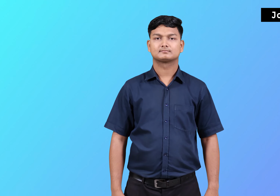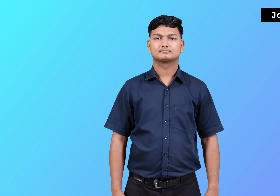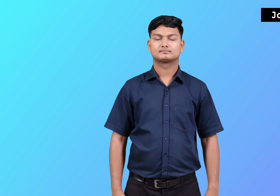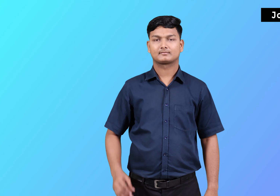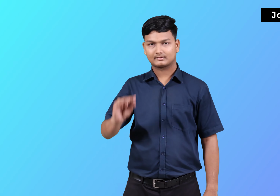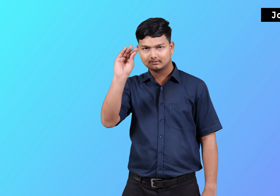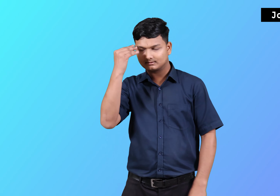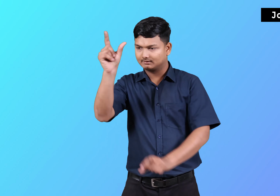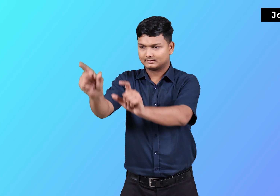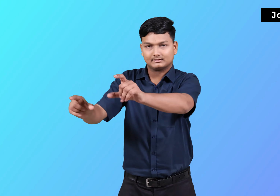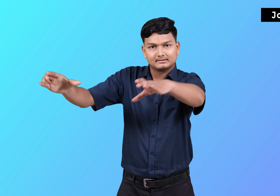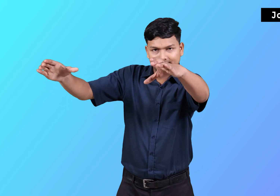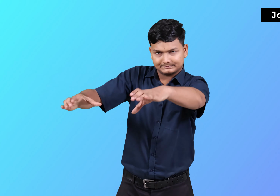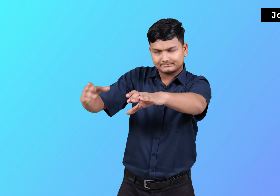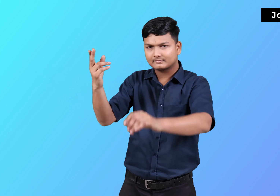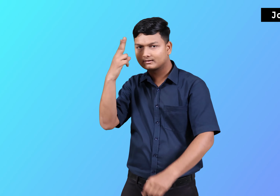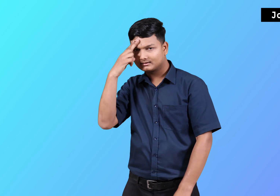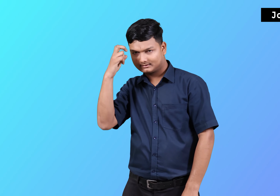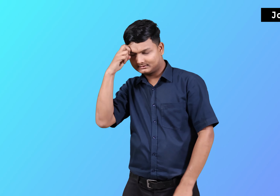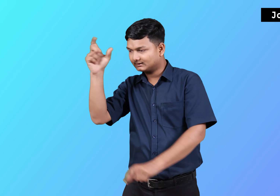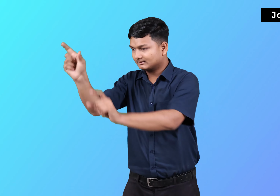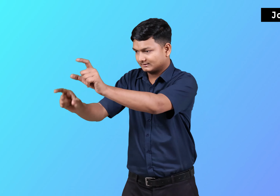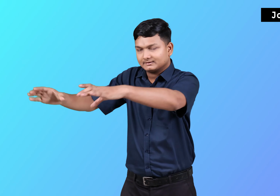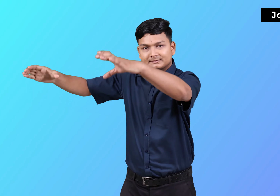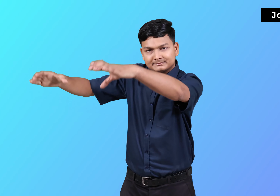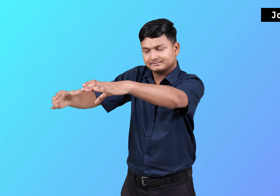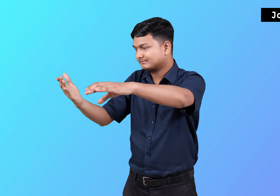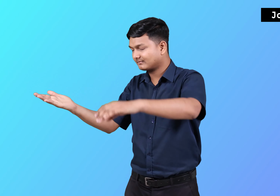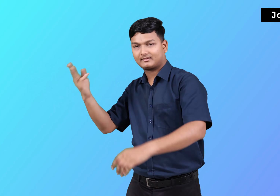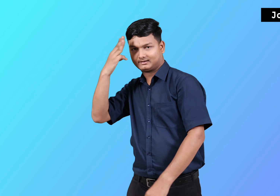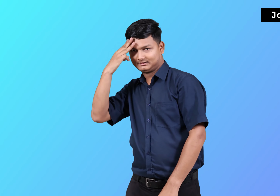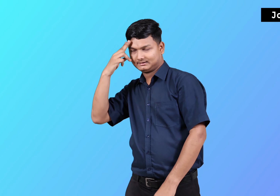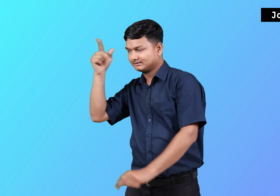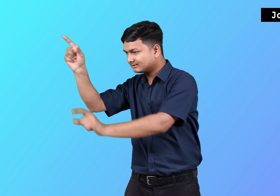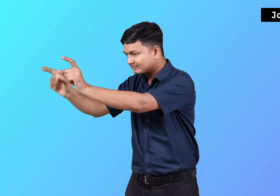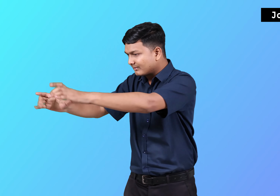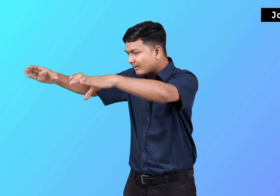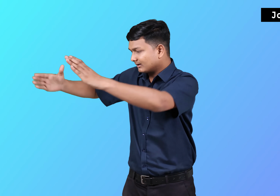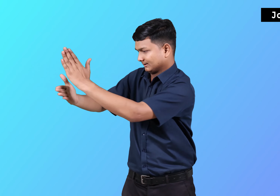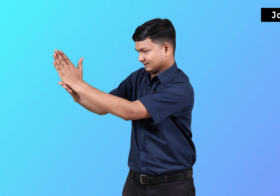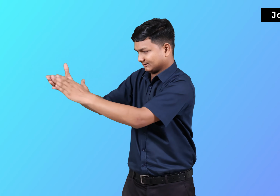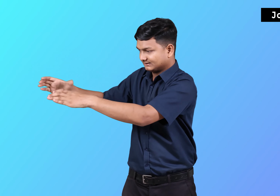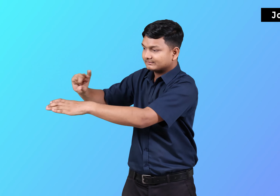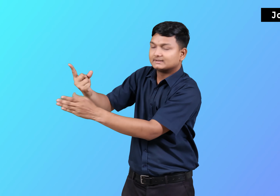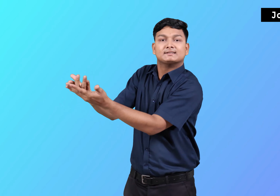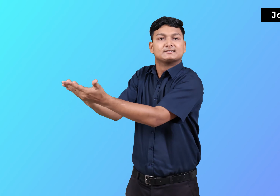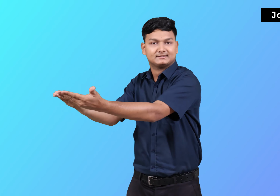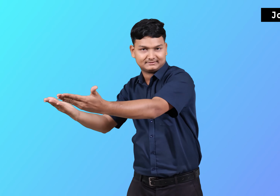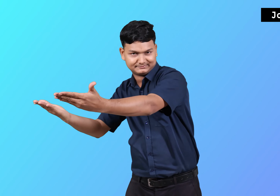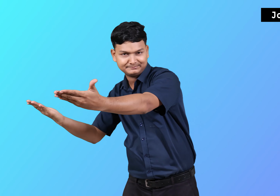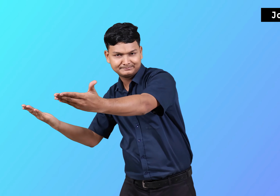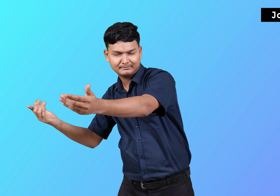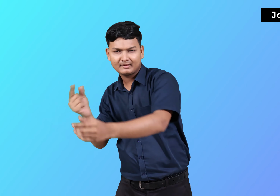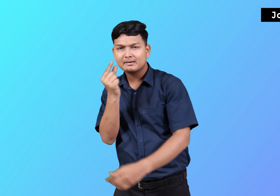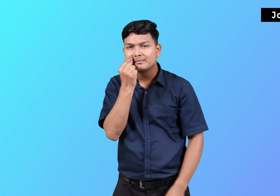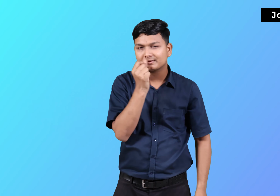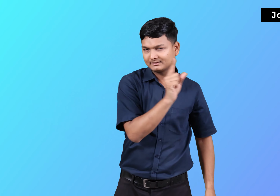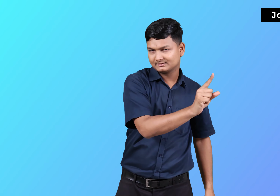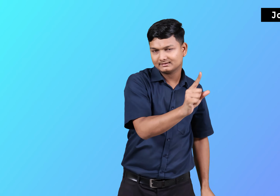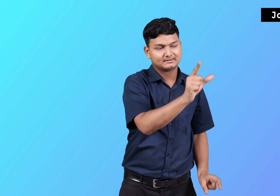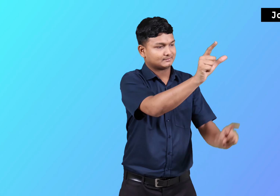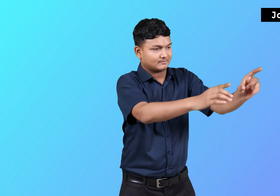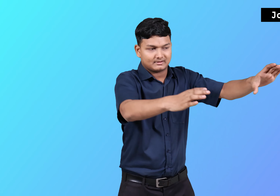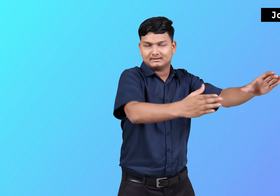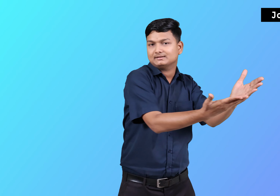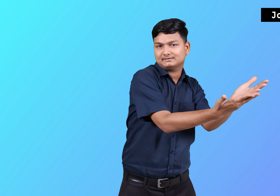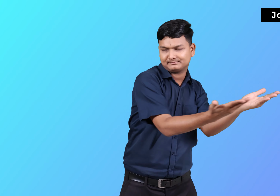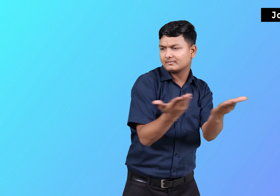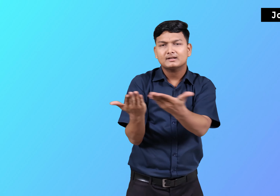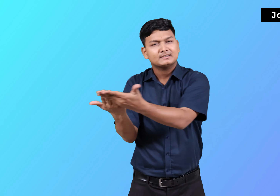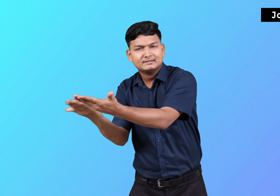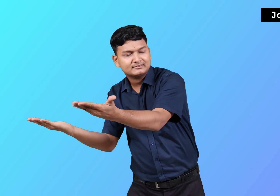The people from the tribes of Reuben, Gad and the half tribe of Manasseh answered the eleven men. They said,